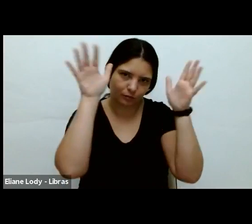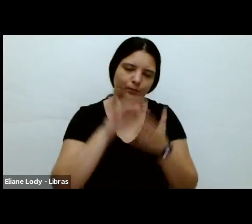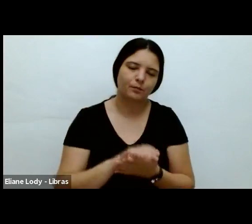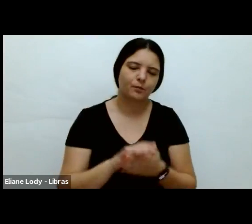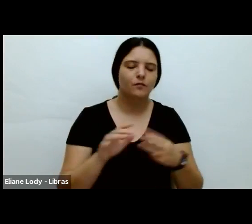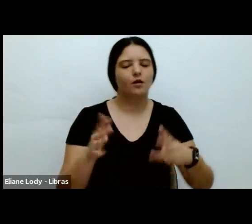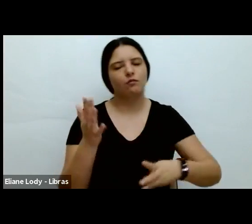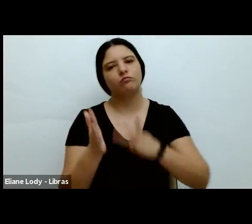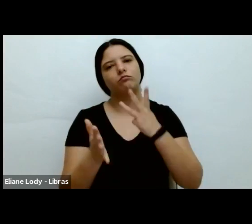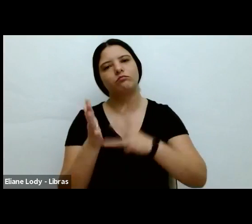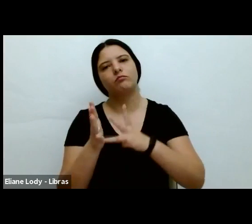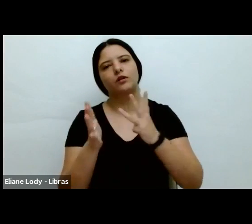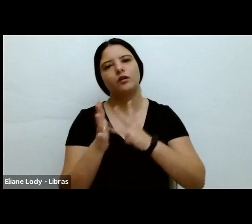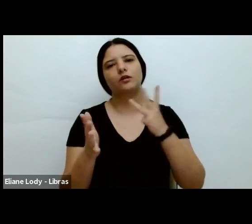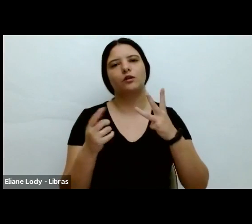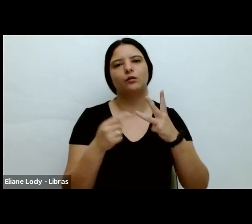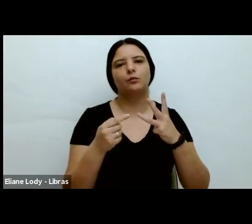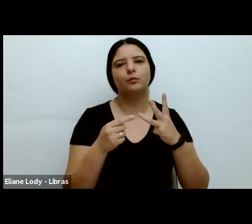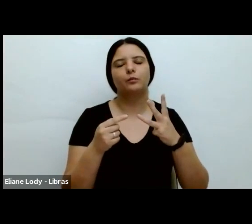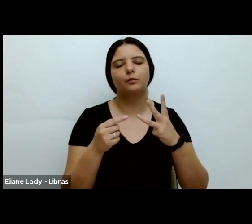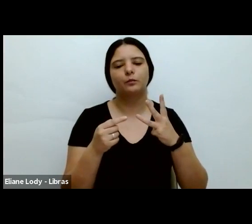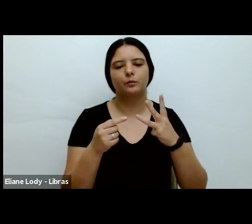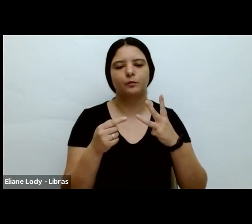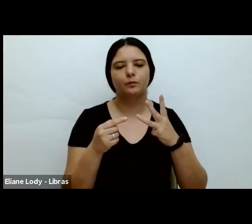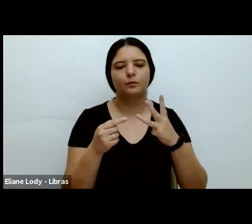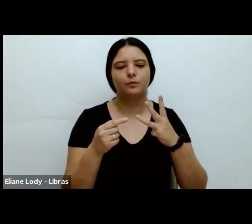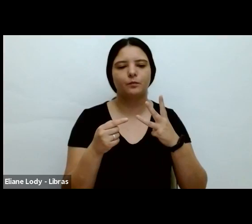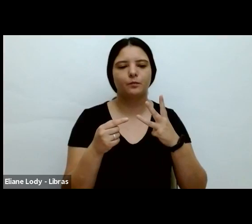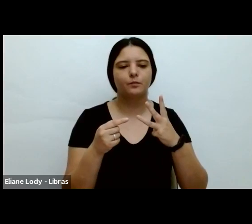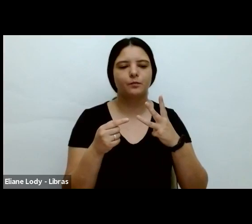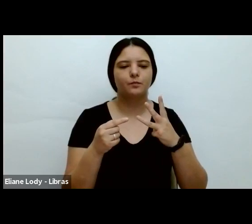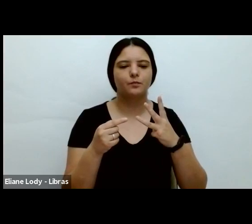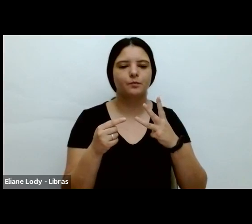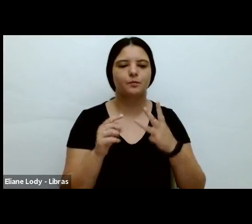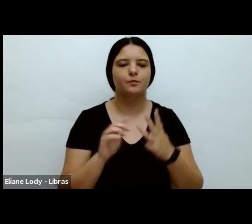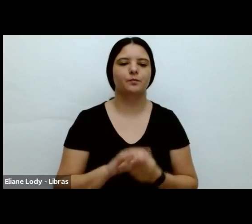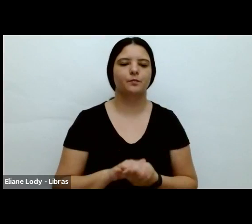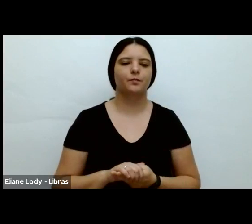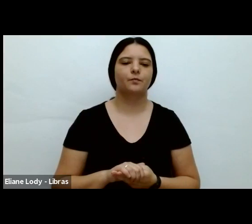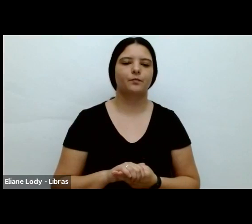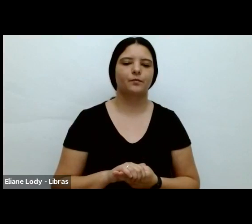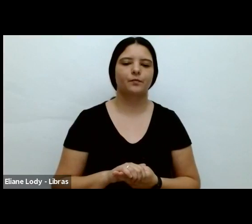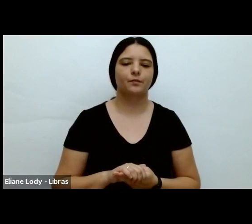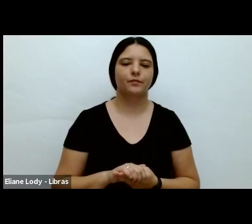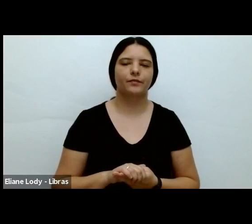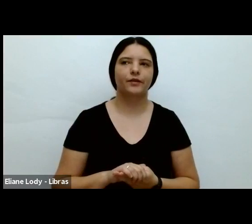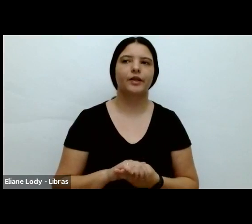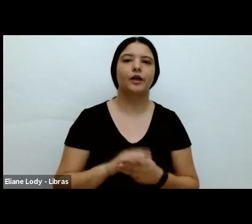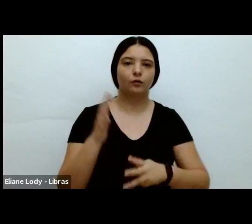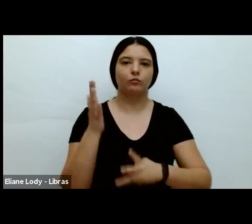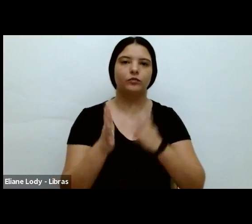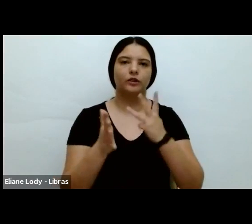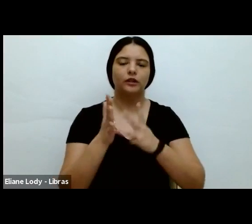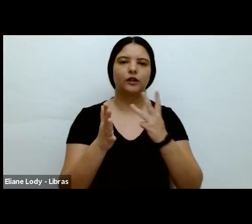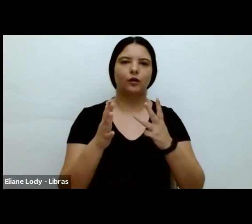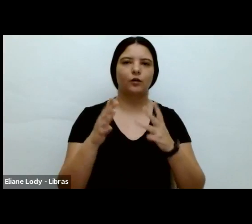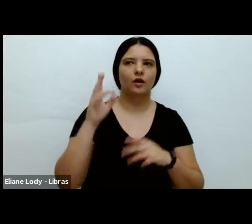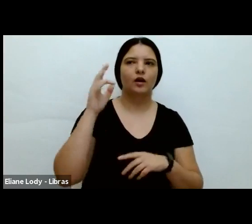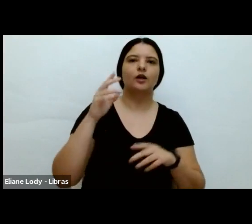The third aspect. ct aspect those thoughts ct aspect those such nice aspect those such.